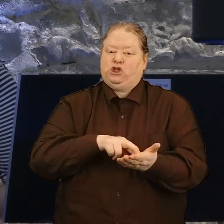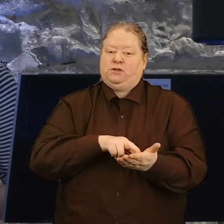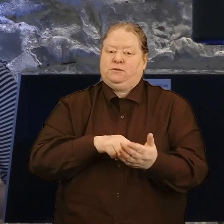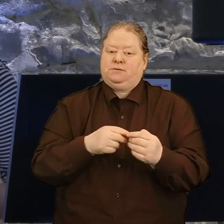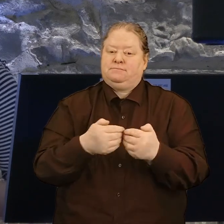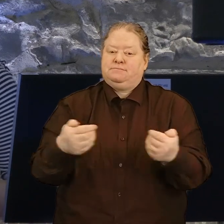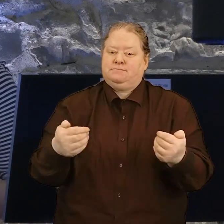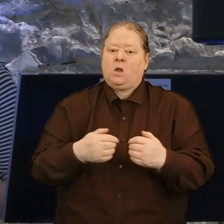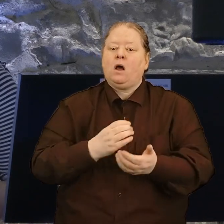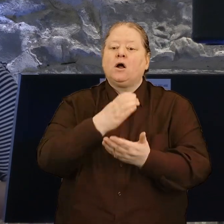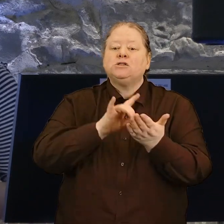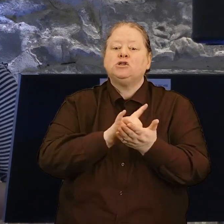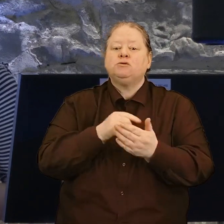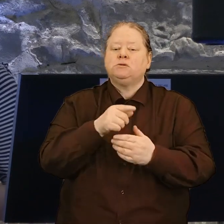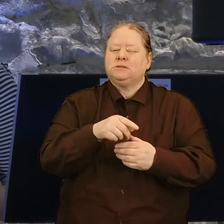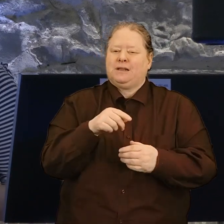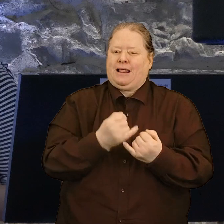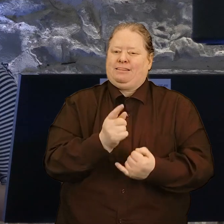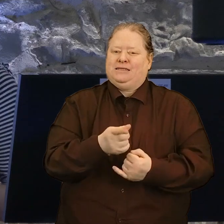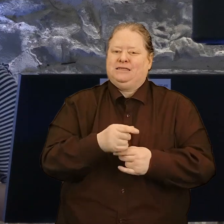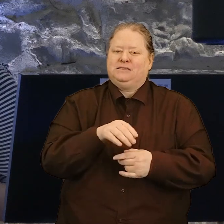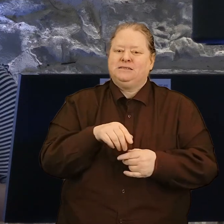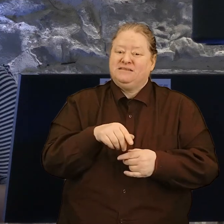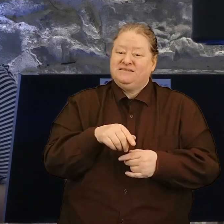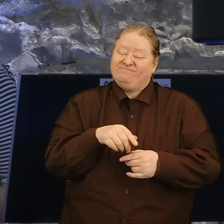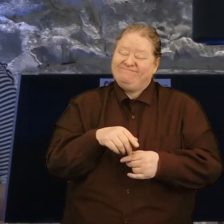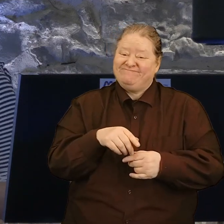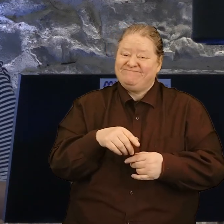the College's history is such in this regard that it would be difficult not to sustain this viewpoint.